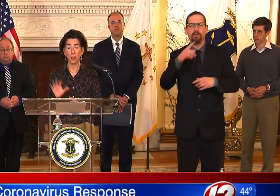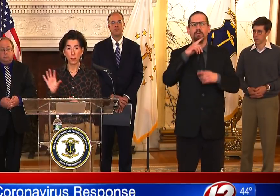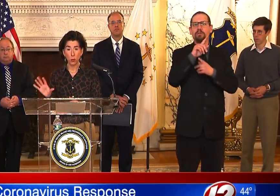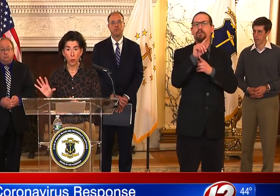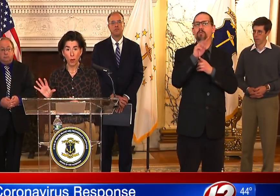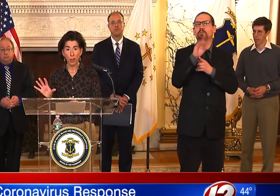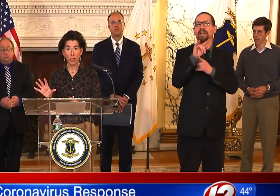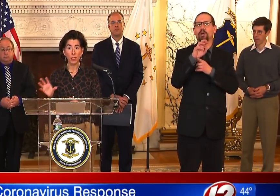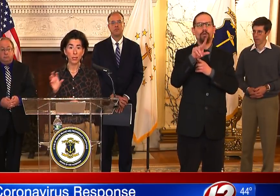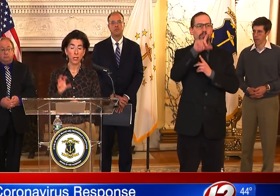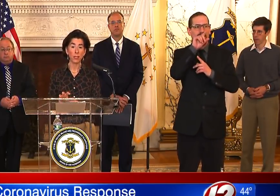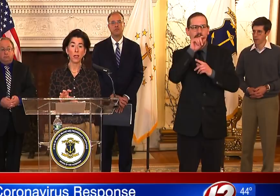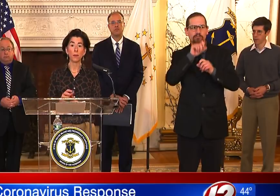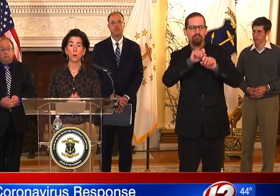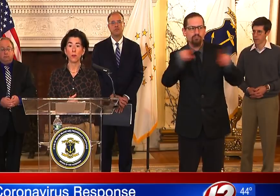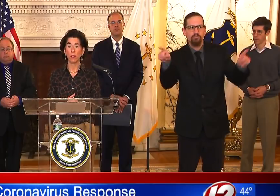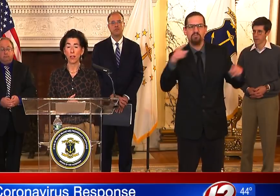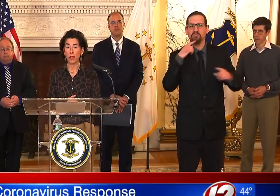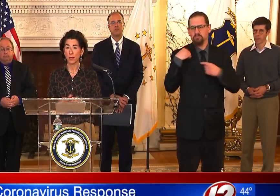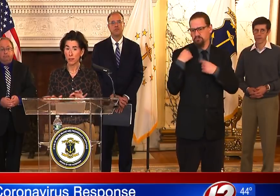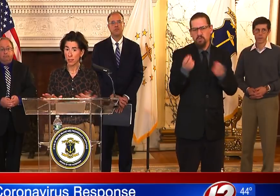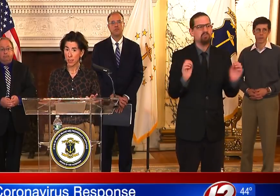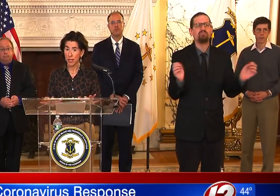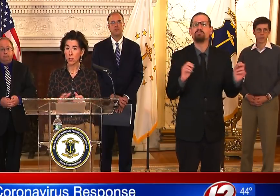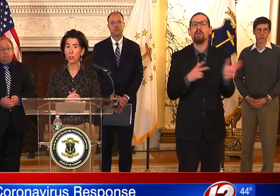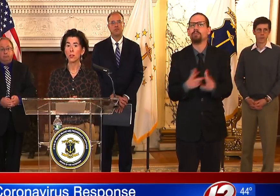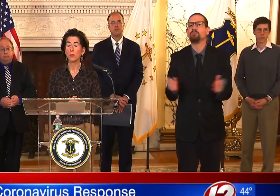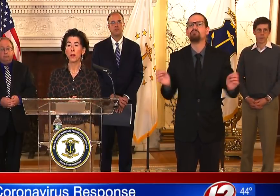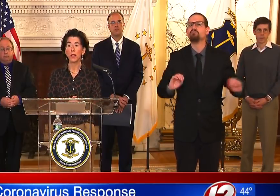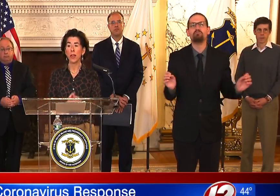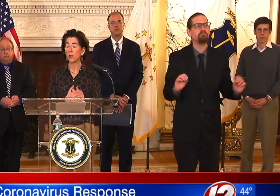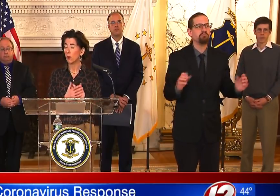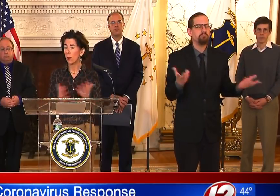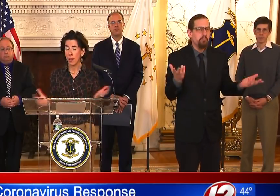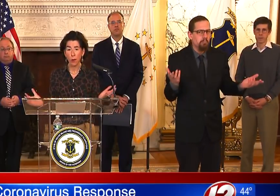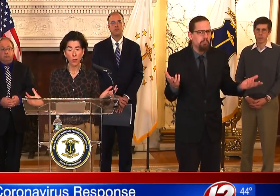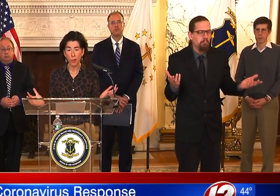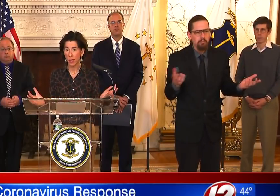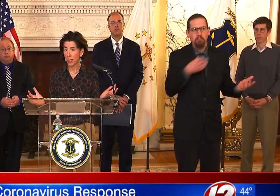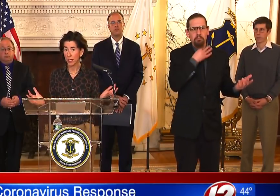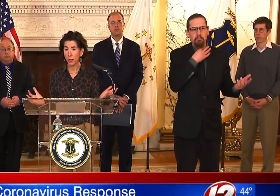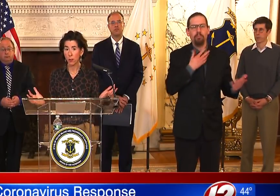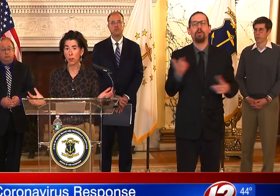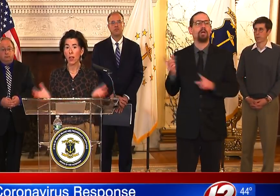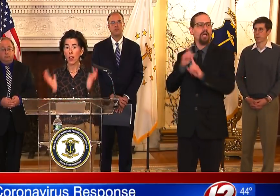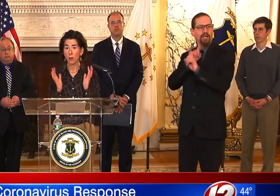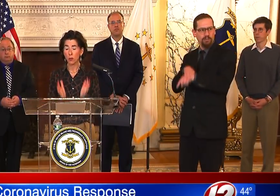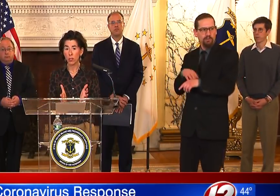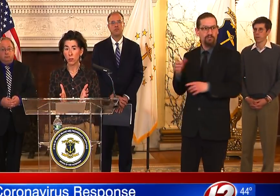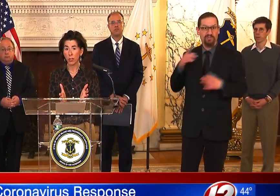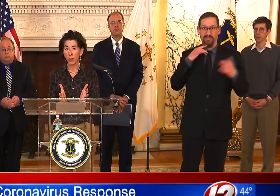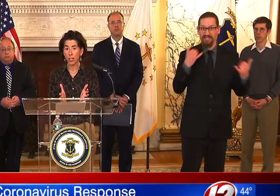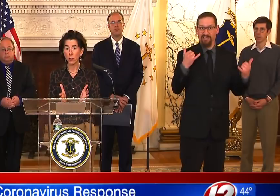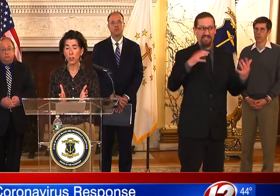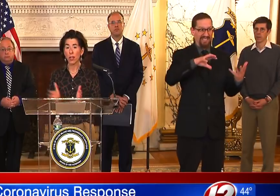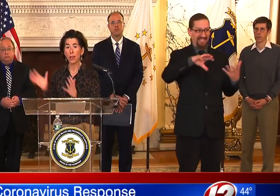BORDER? I WILL SAY, IT IS ODD THAT GOVERNOR CUOMO IS FOCUSED ON THIS POLITICS AT A